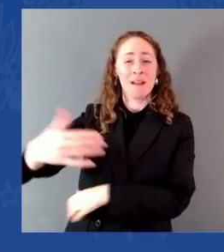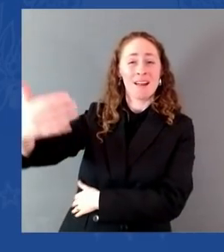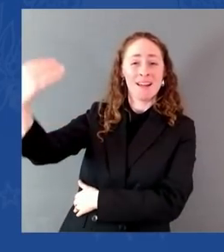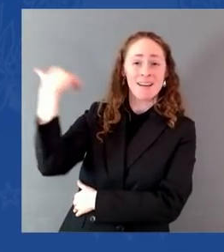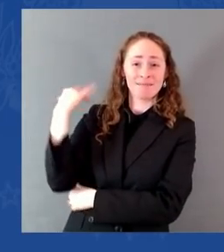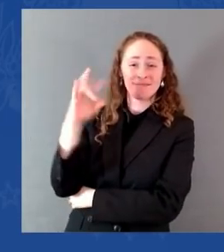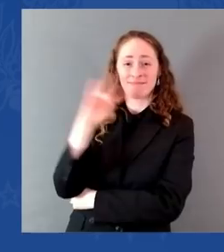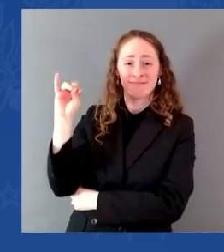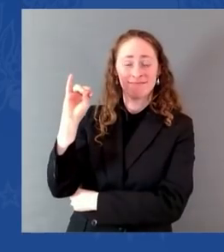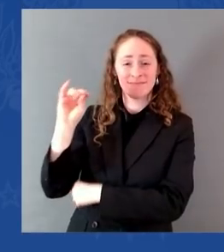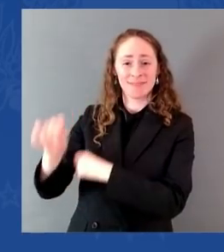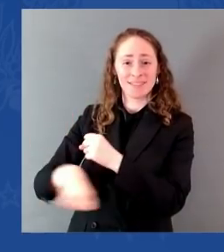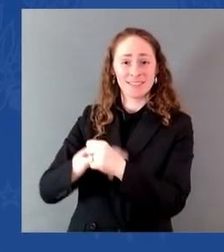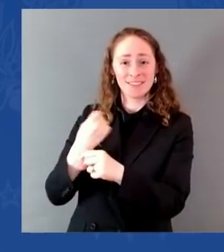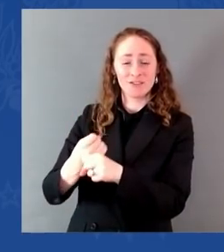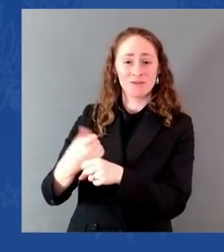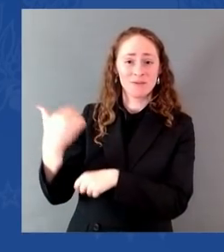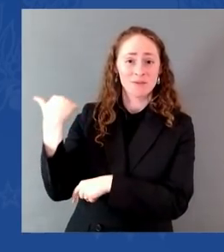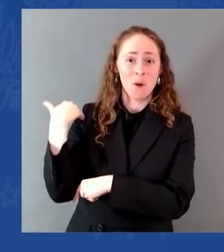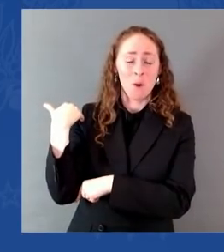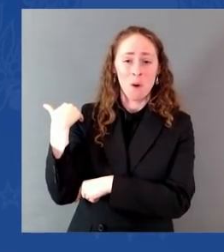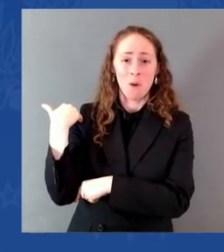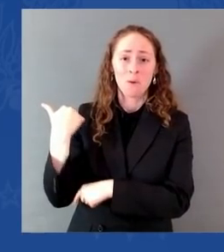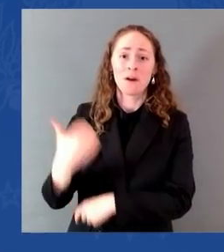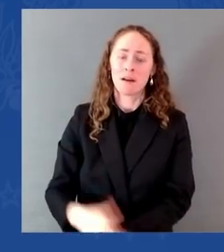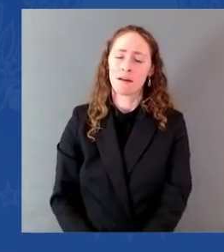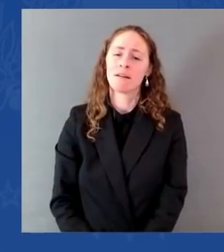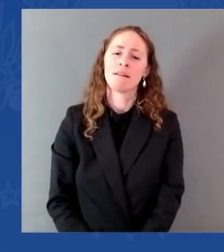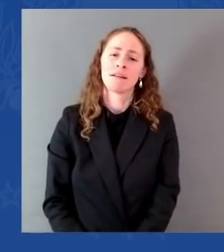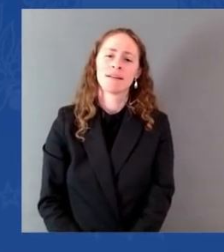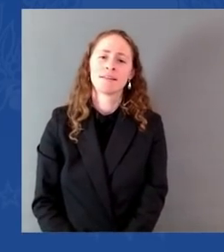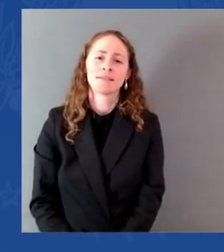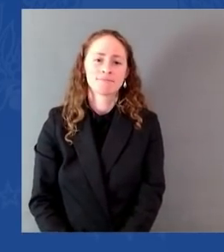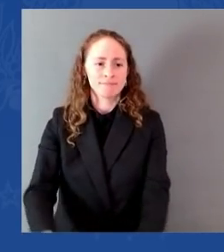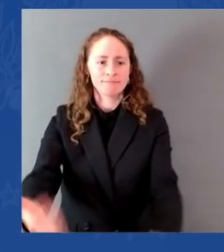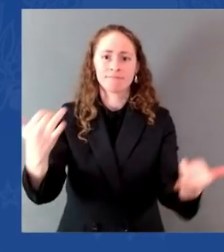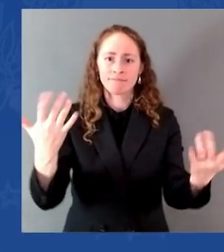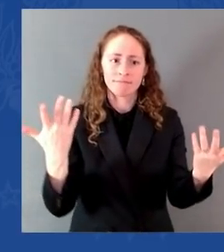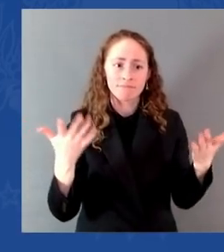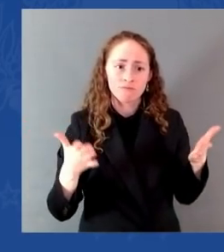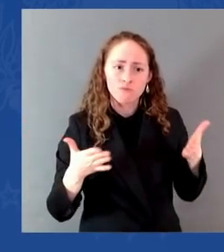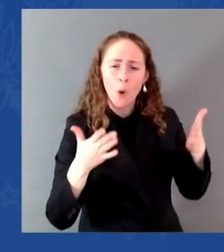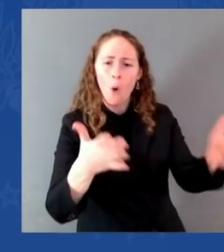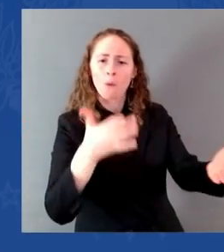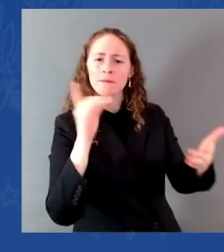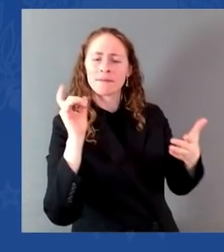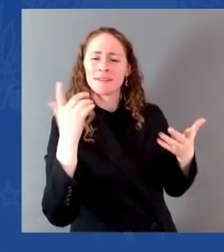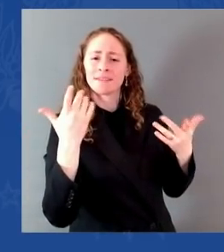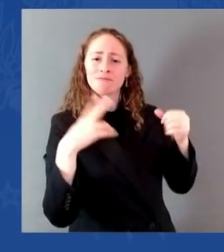and Missouri in poor condition, like the Central Avenue Bridge, which was closed earlier this year